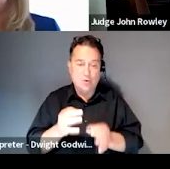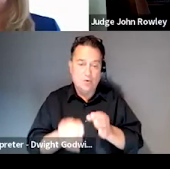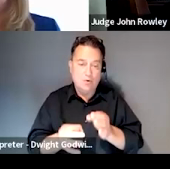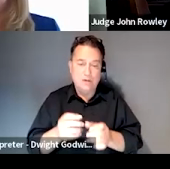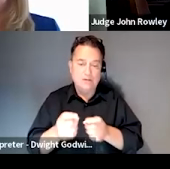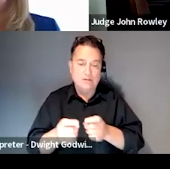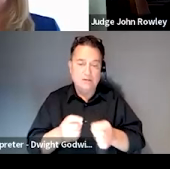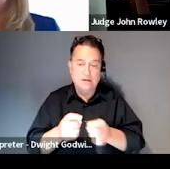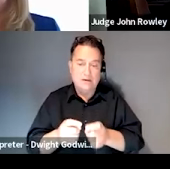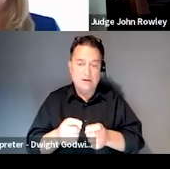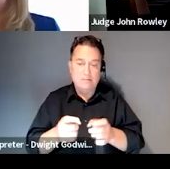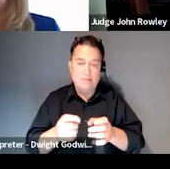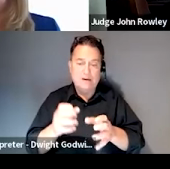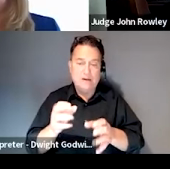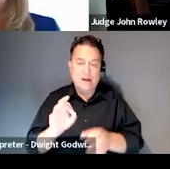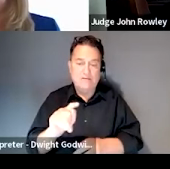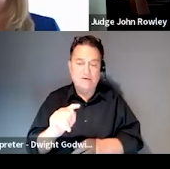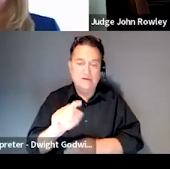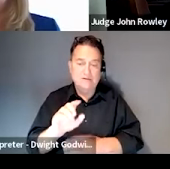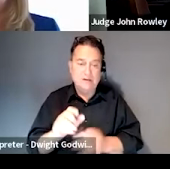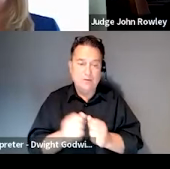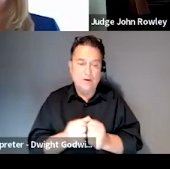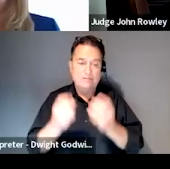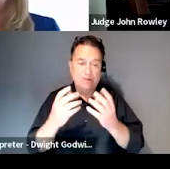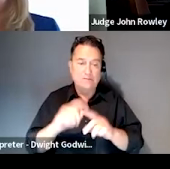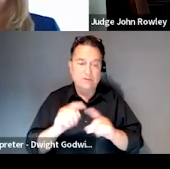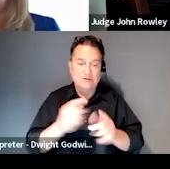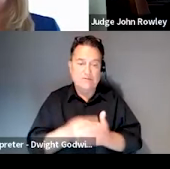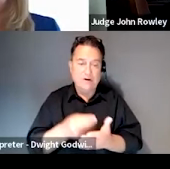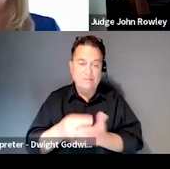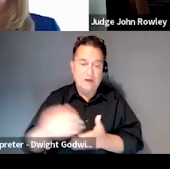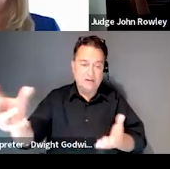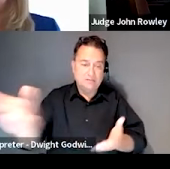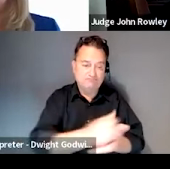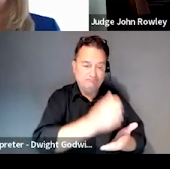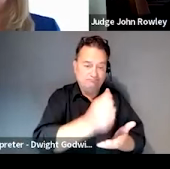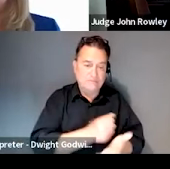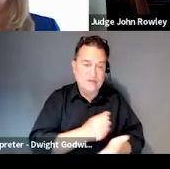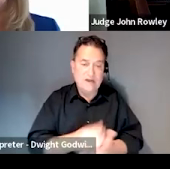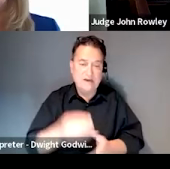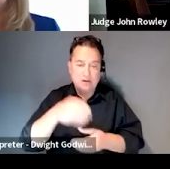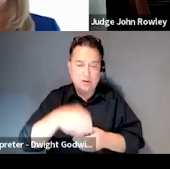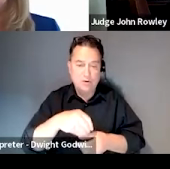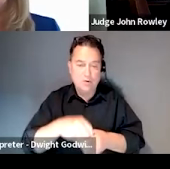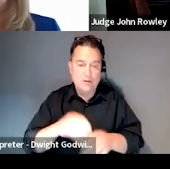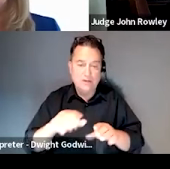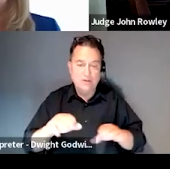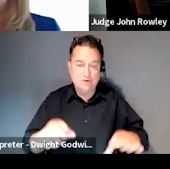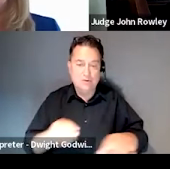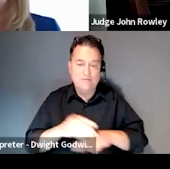with multiple funding streams including the SAMHSA children affected by methamphetamine federal grant.